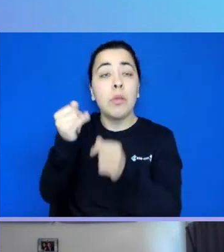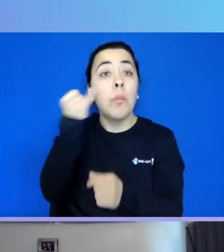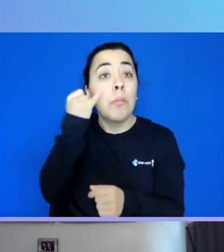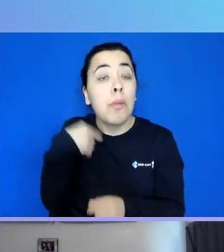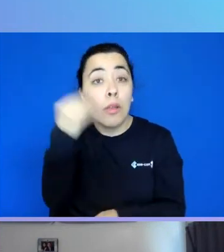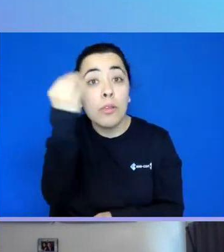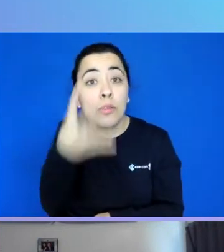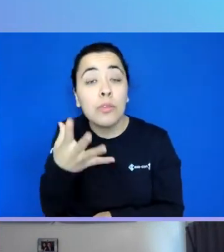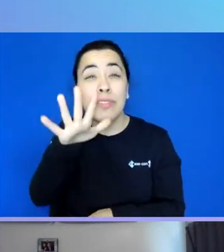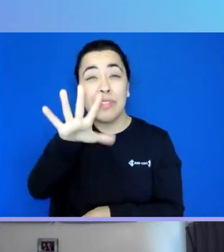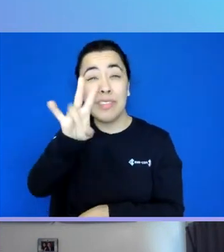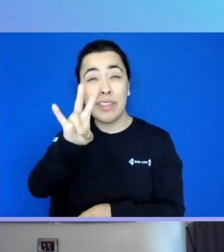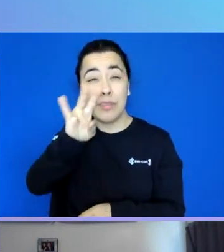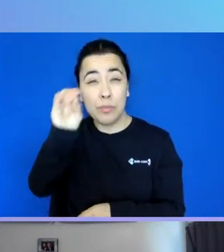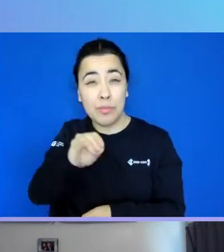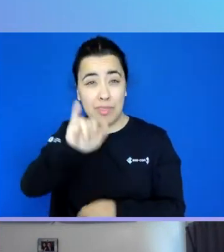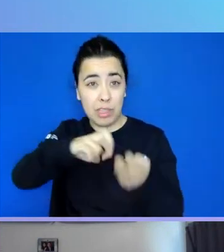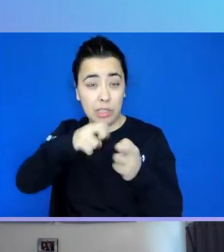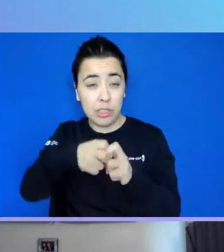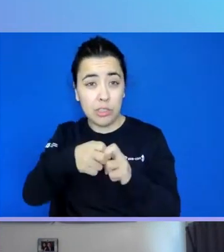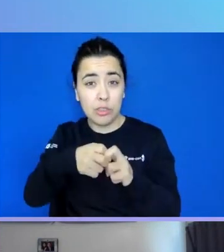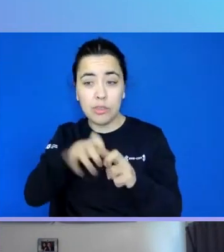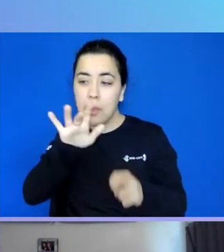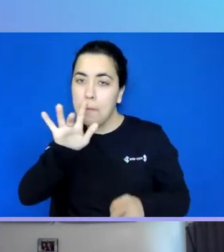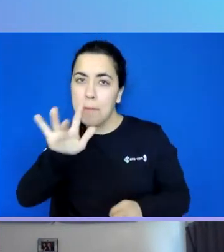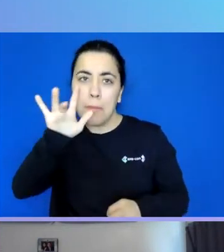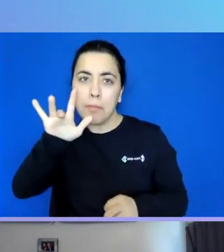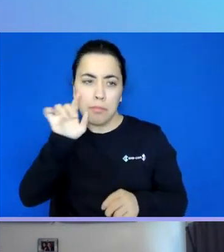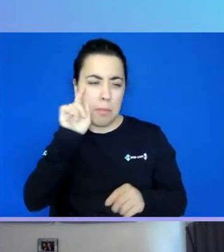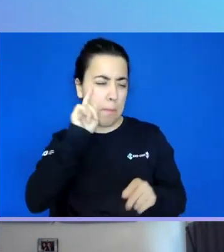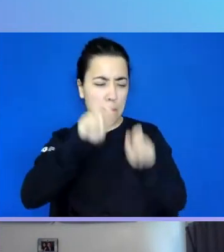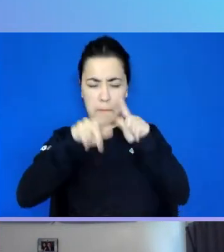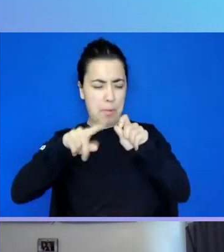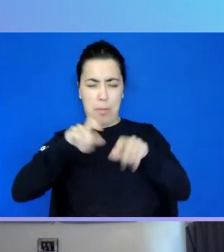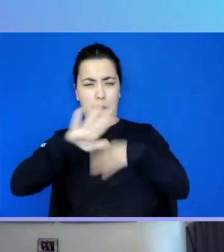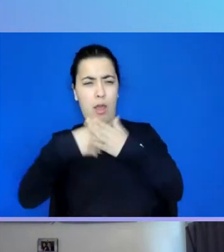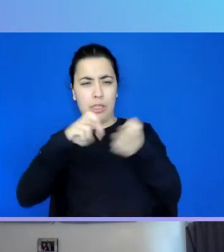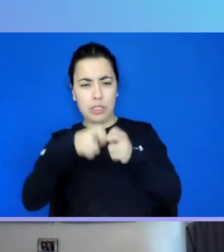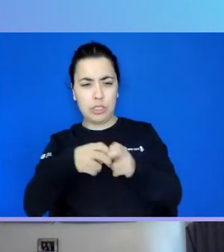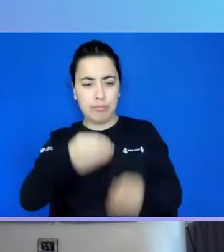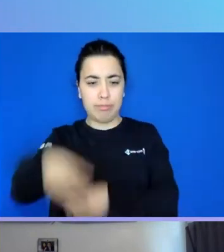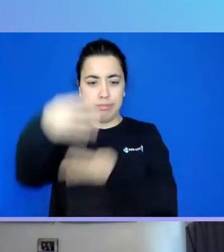issues by click of a button? You won't need to be an expert to do